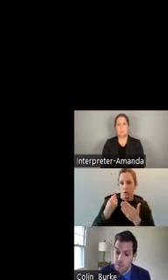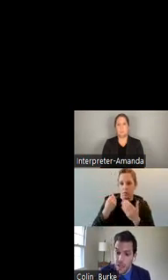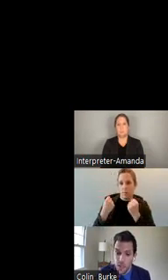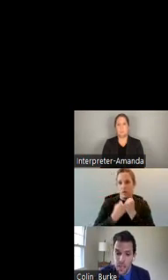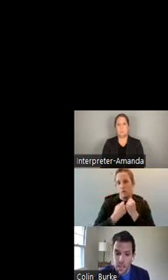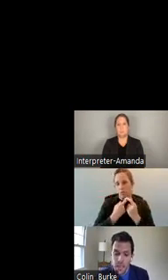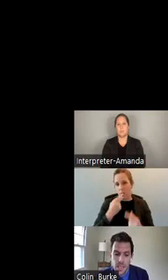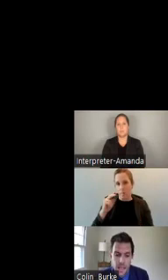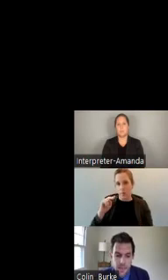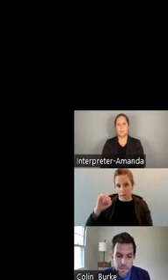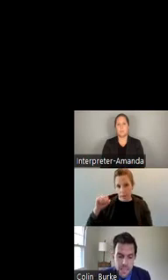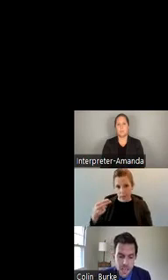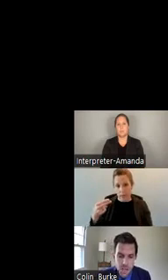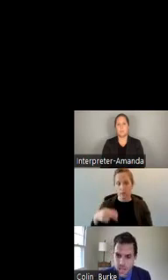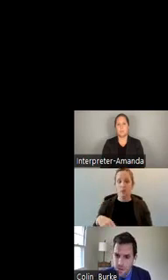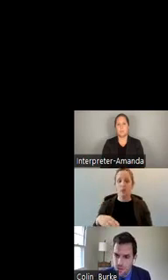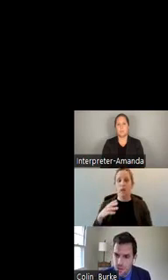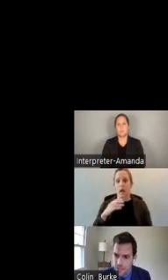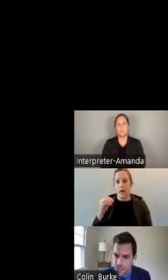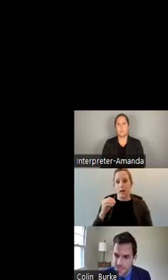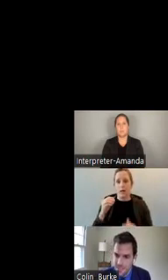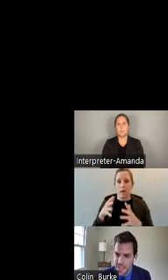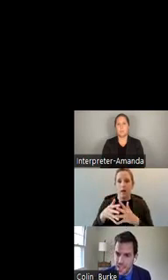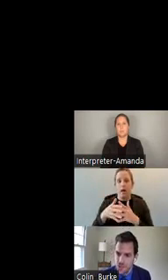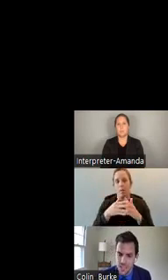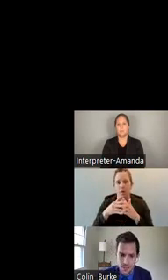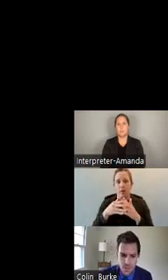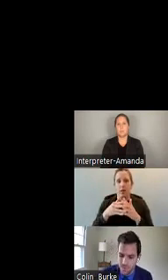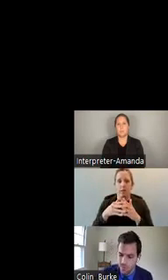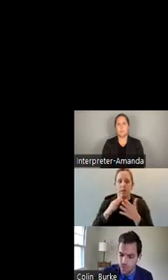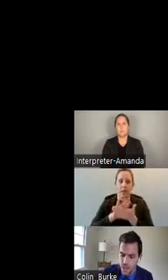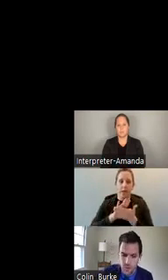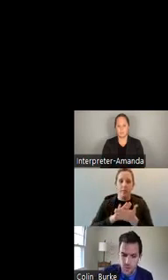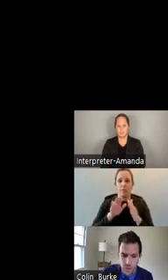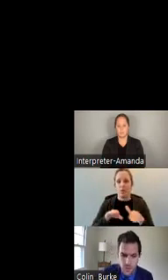health and the American Academy of Child and Adolescent Psychiatry so I'm very grateful for